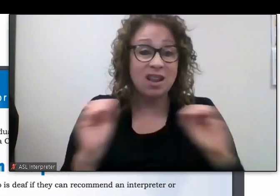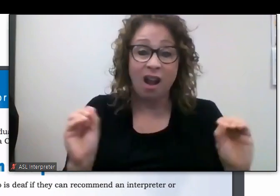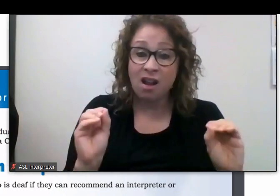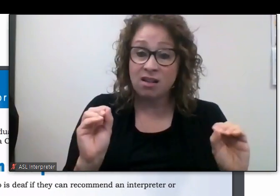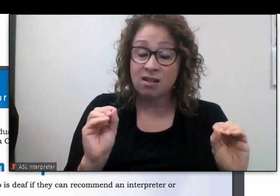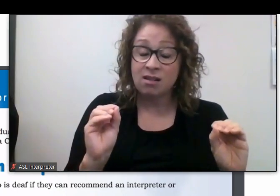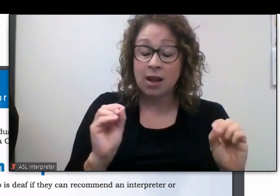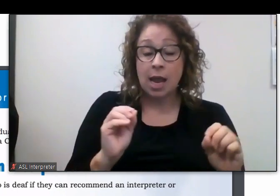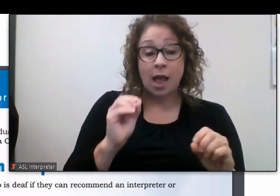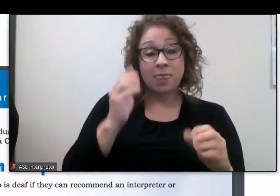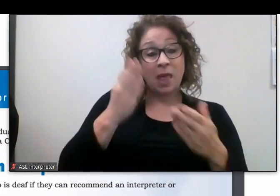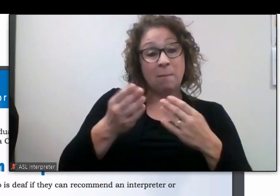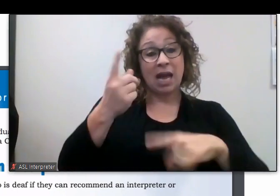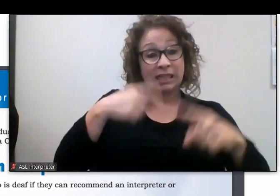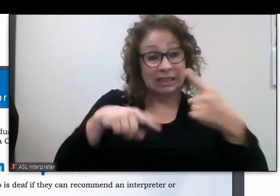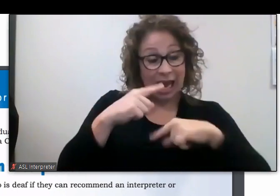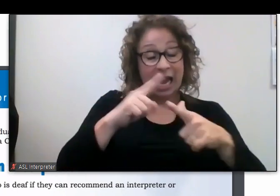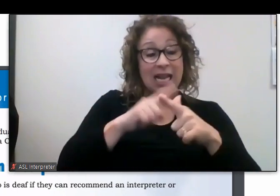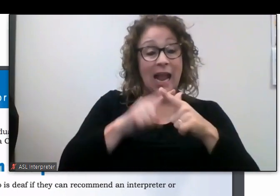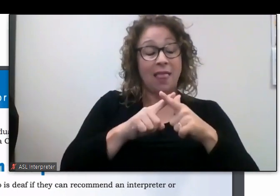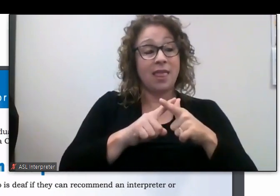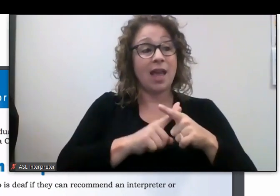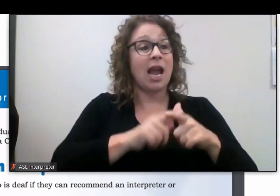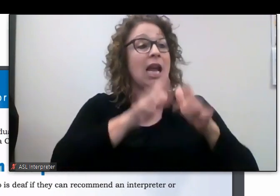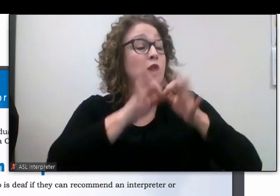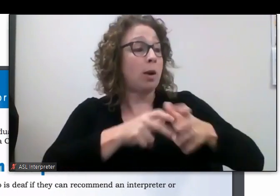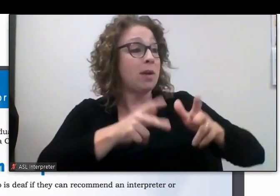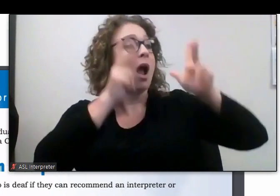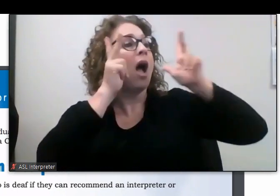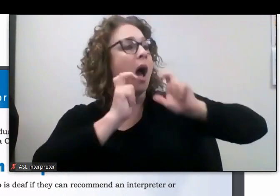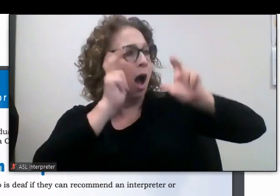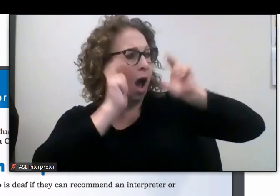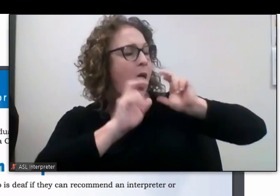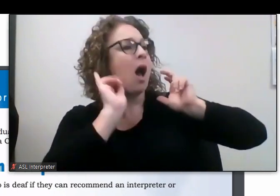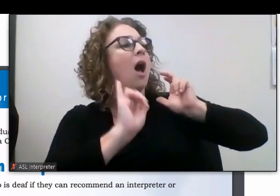so they might sign and then the interpreter would do receptive interpreting